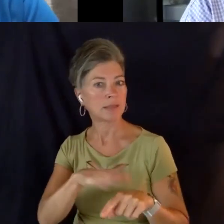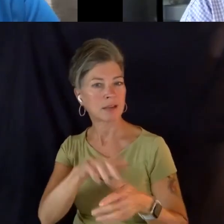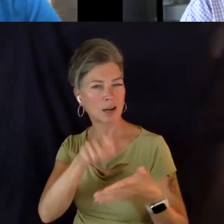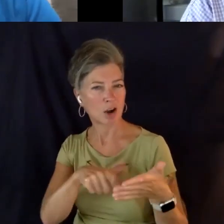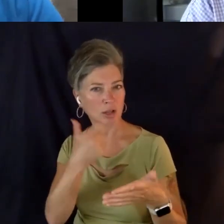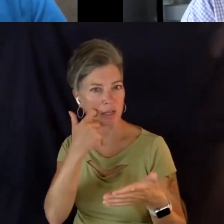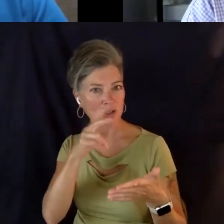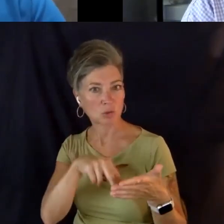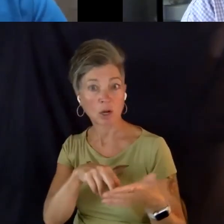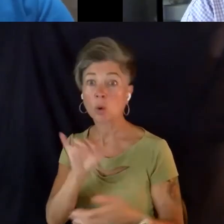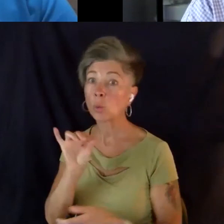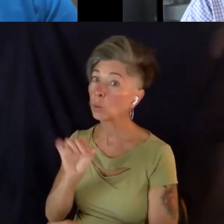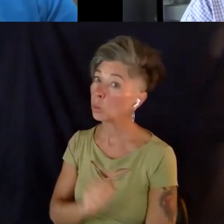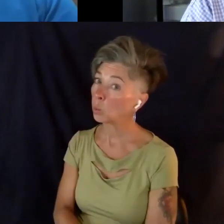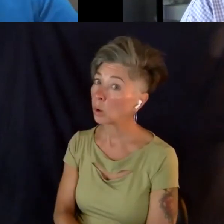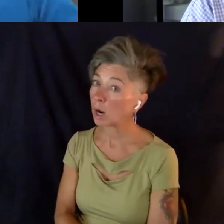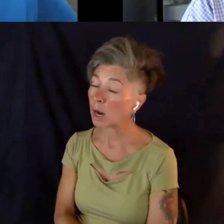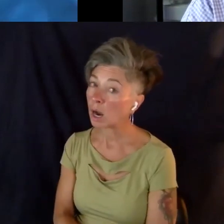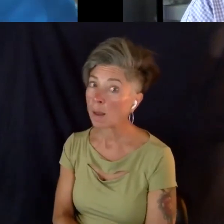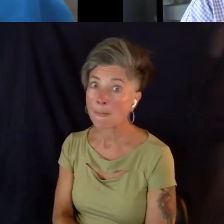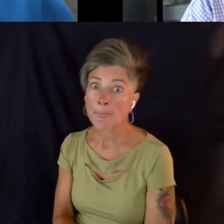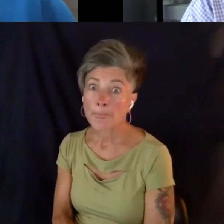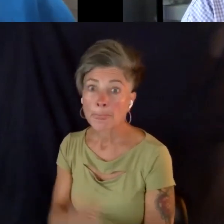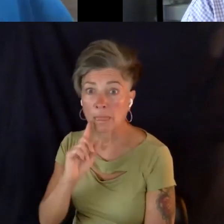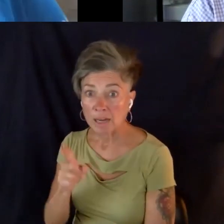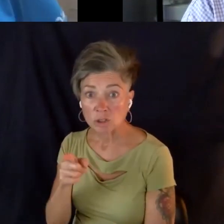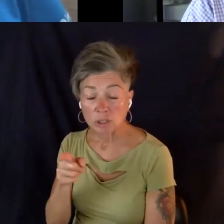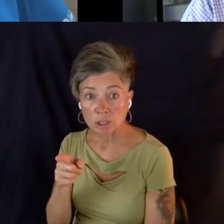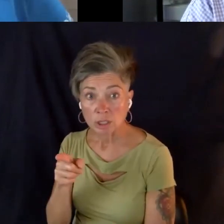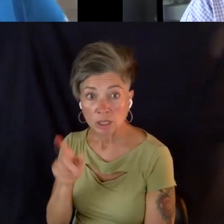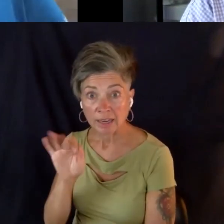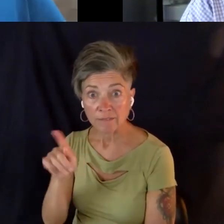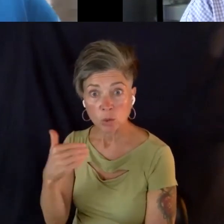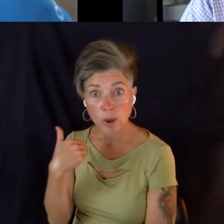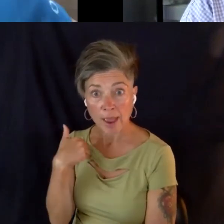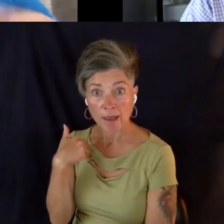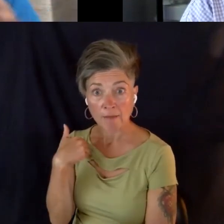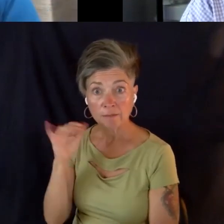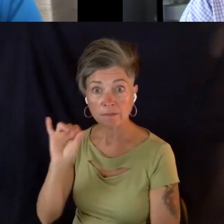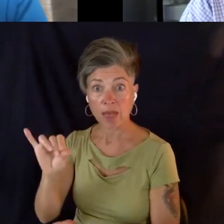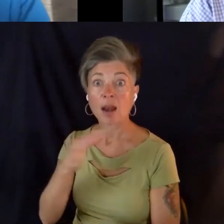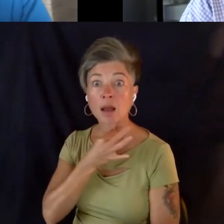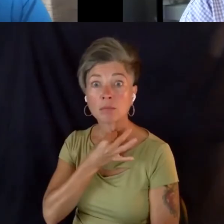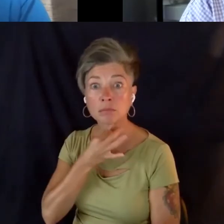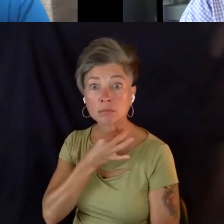Ooh, yeah, actually, if you've got that, I would be curious to know what that article had to say.